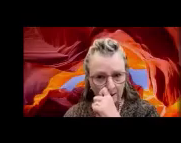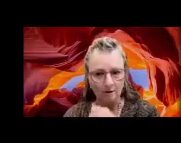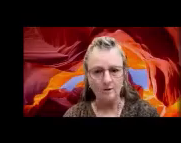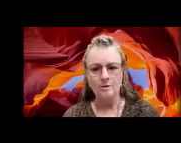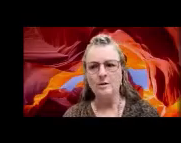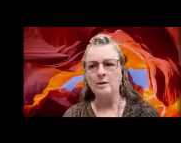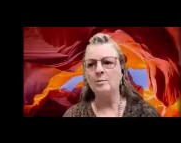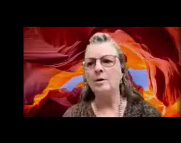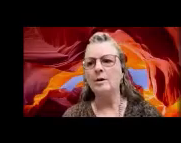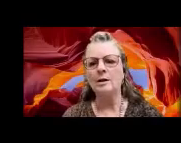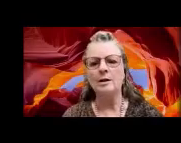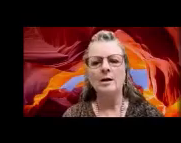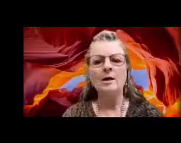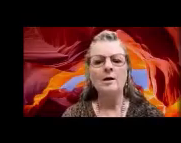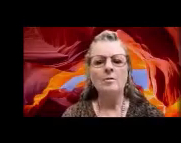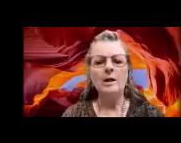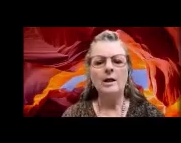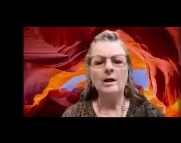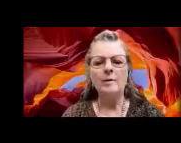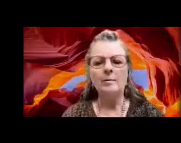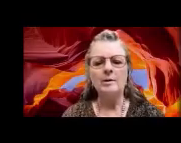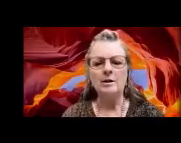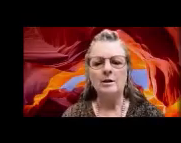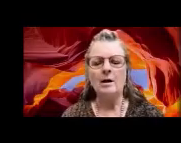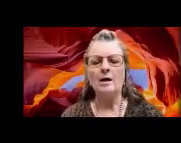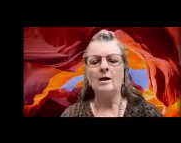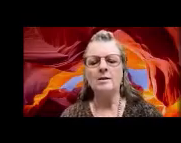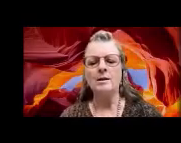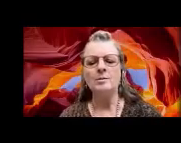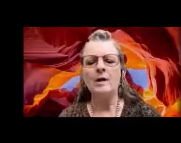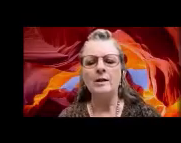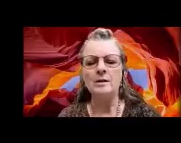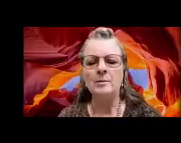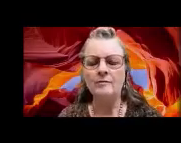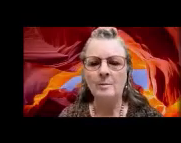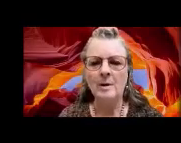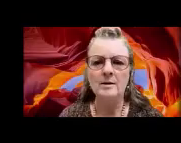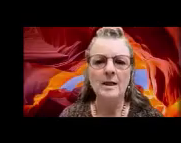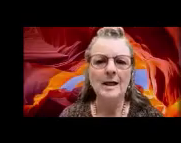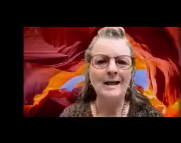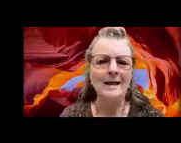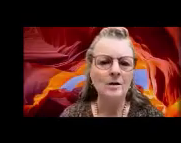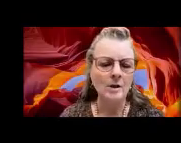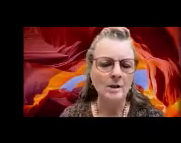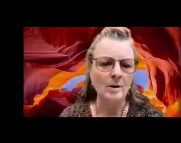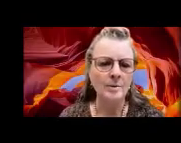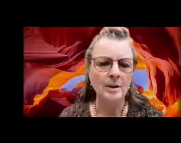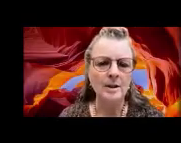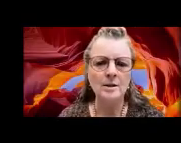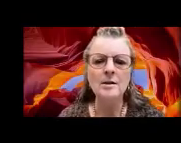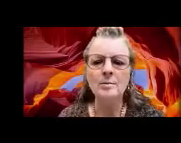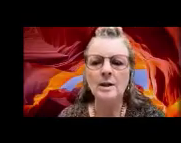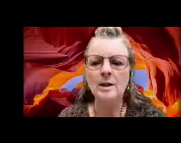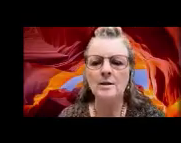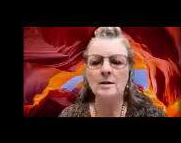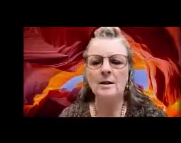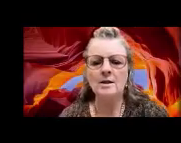disclosure is a book that we have published on assessment of autism in females and nuanced populations, because it's not